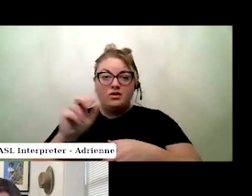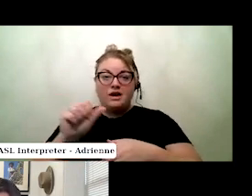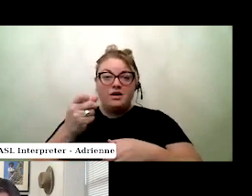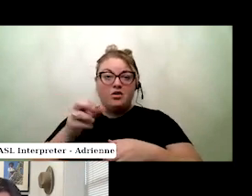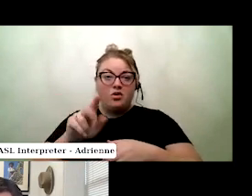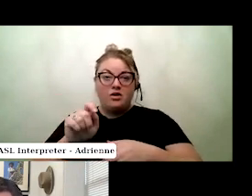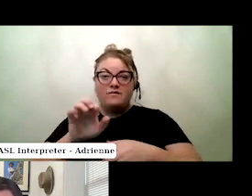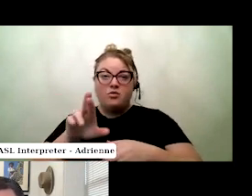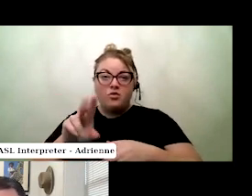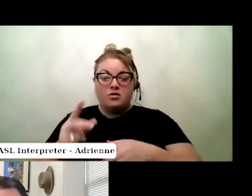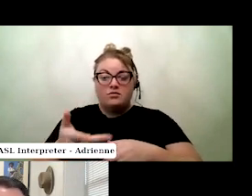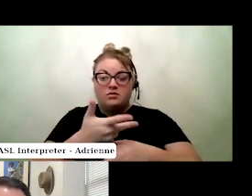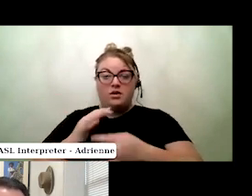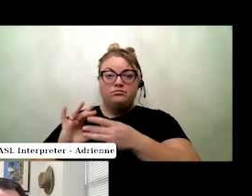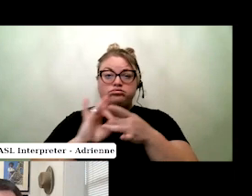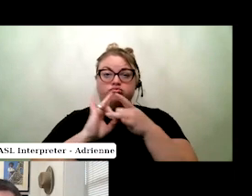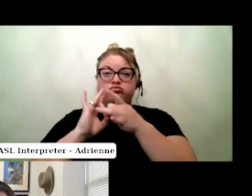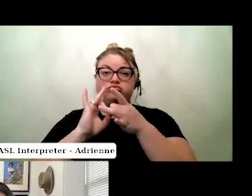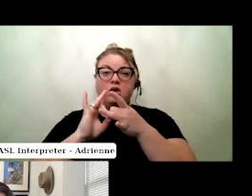We must continue to push. So advanced policies.